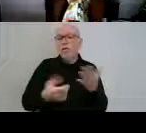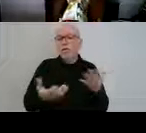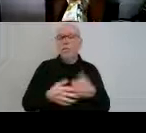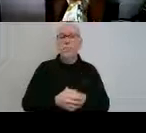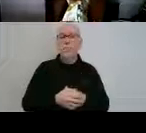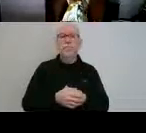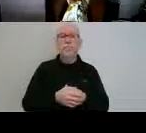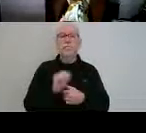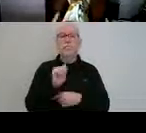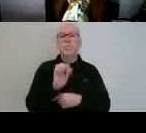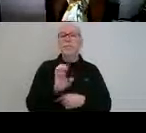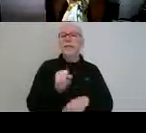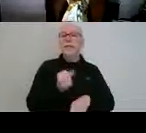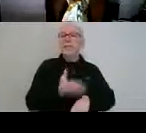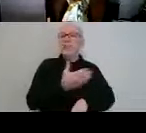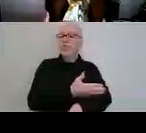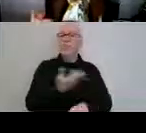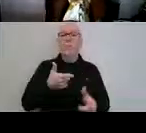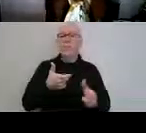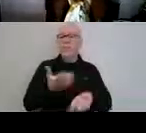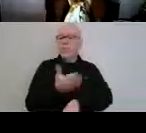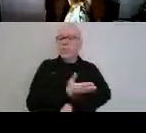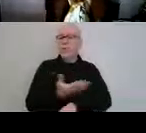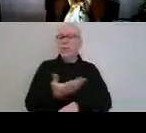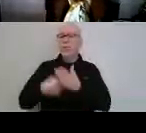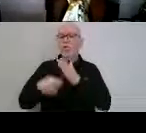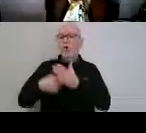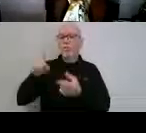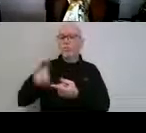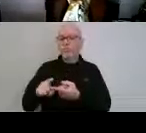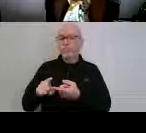Access improves, speed improves, and cost drops overall.